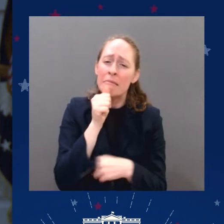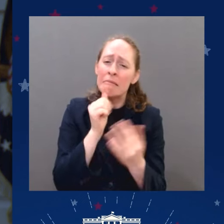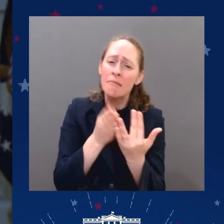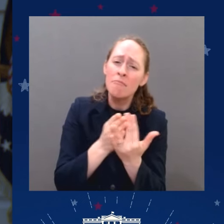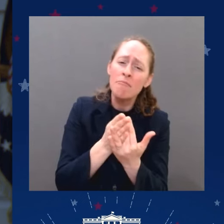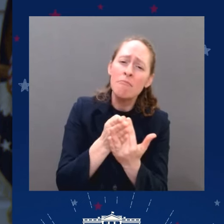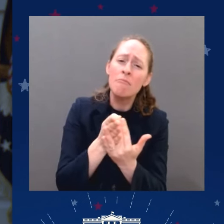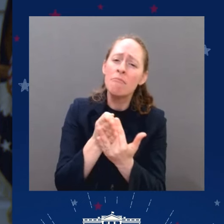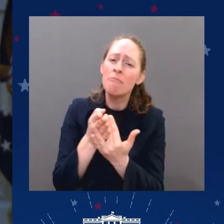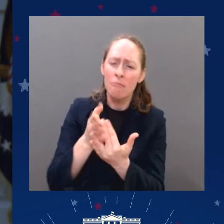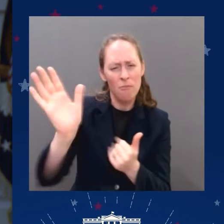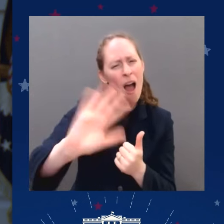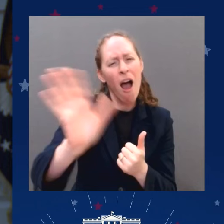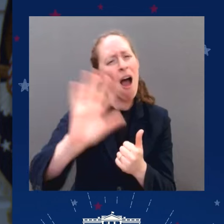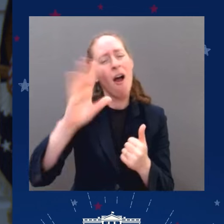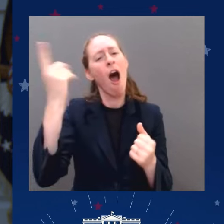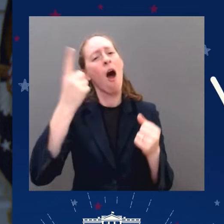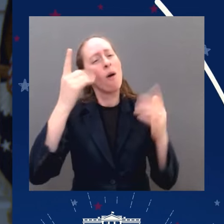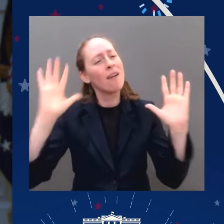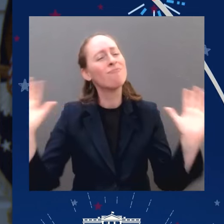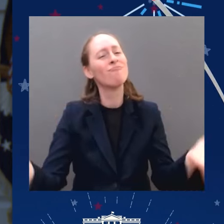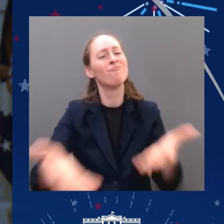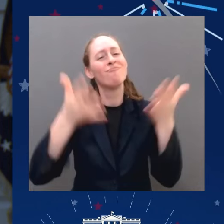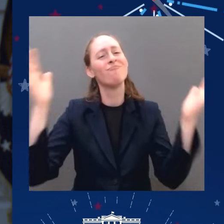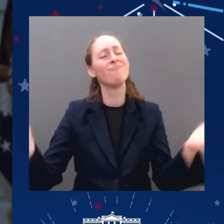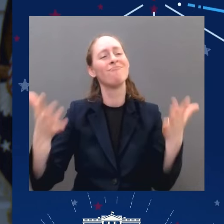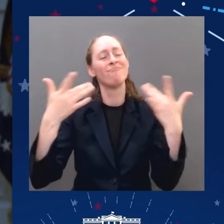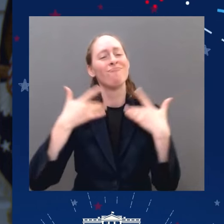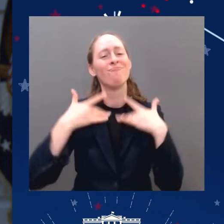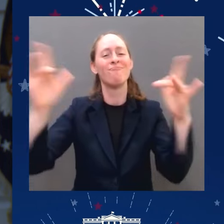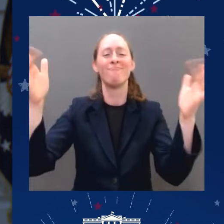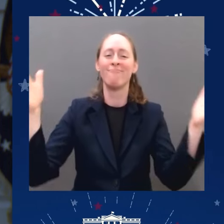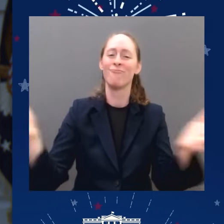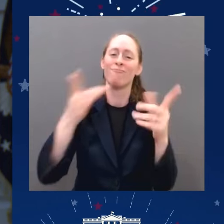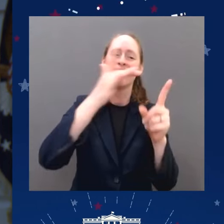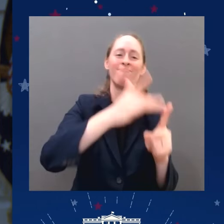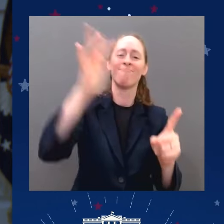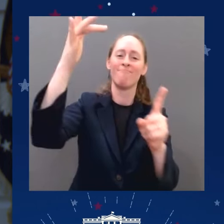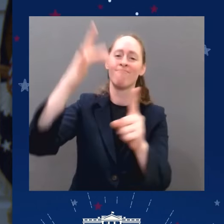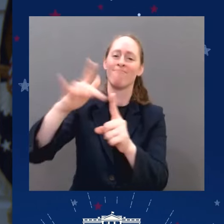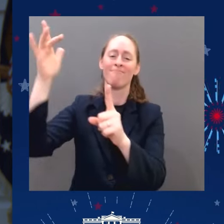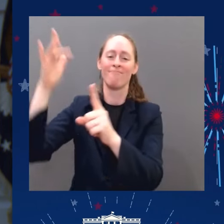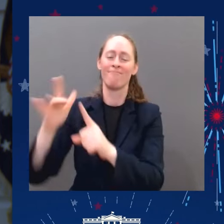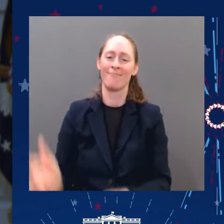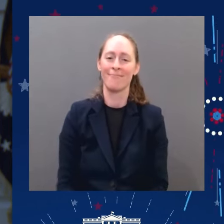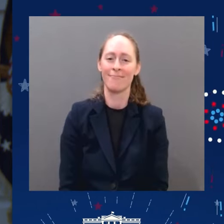I know many Americans look around today and see a divided country and are deeply worried about that fact.